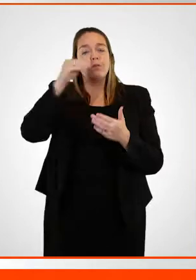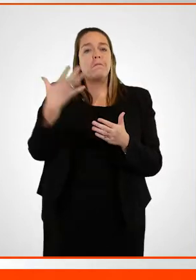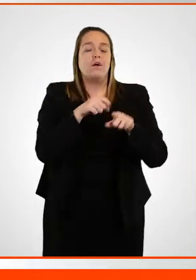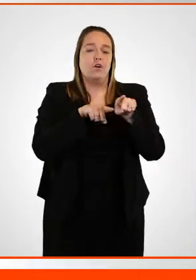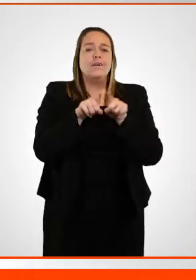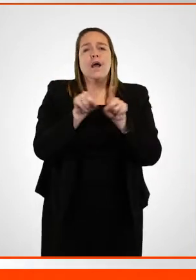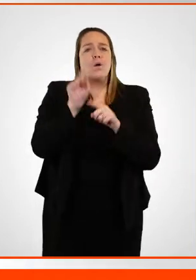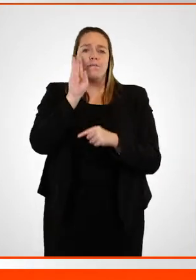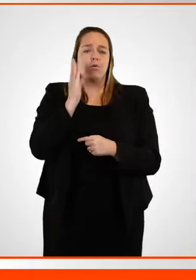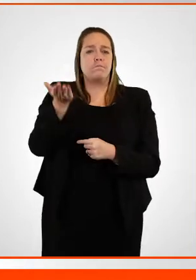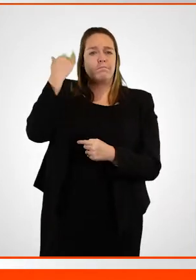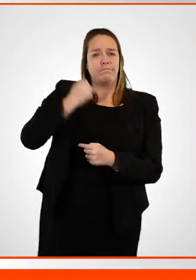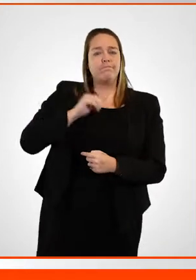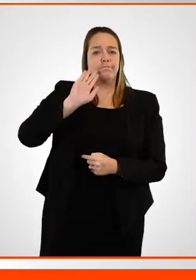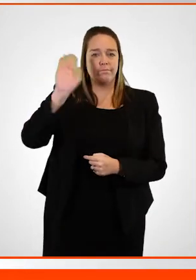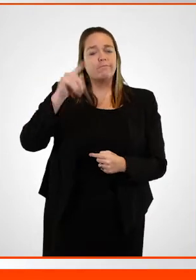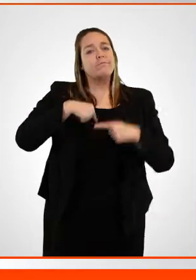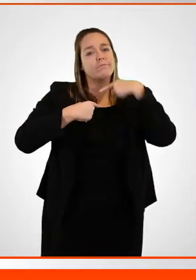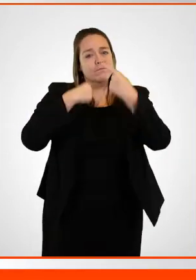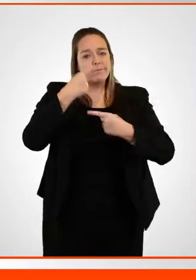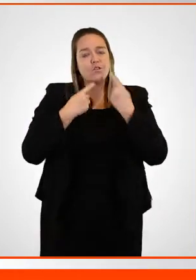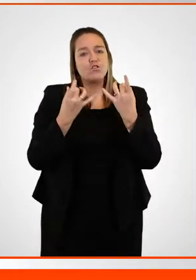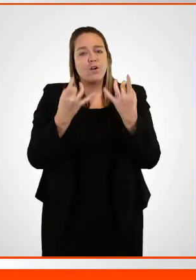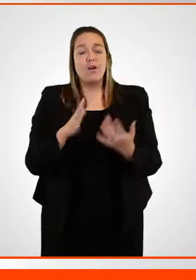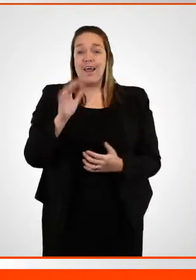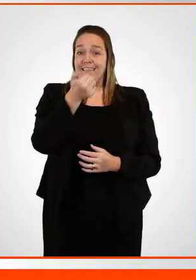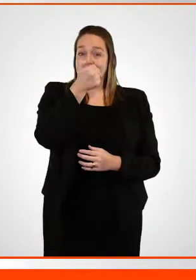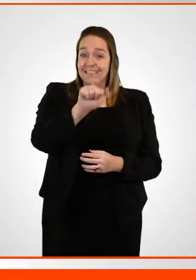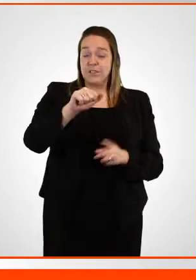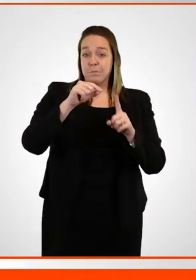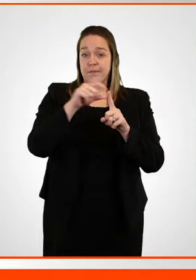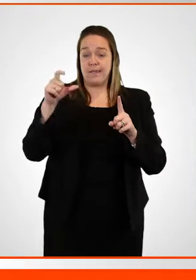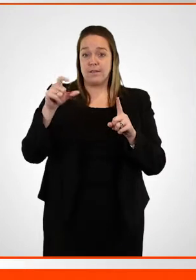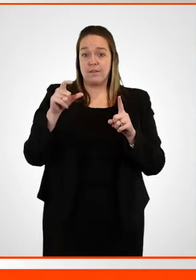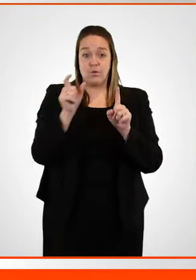As I've said in a previous session, about 60% of words